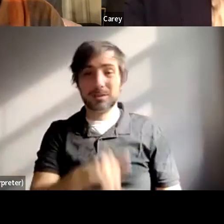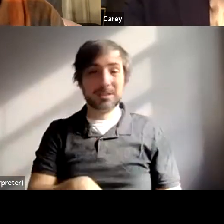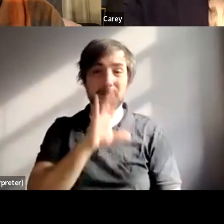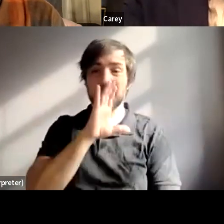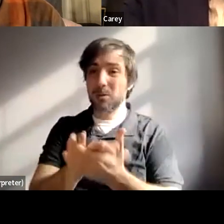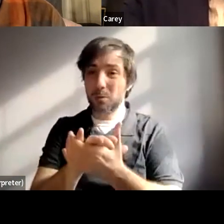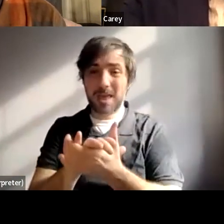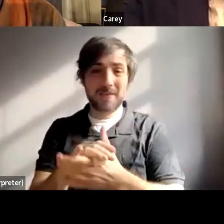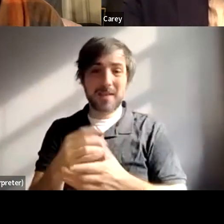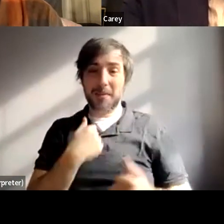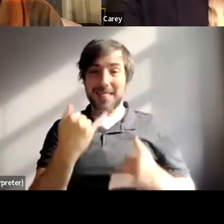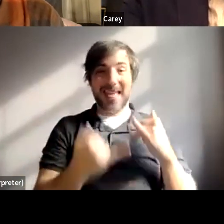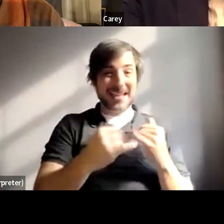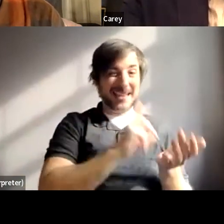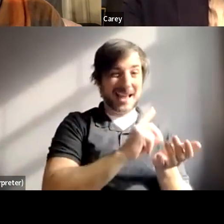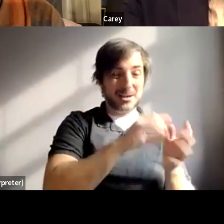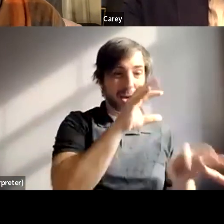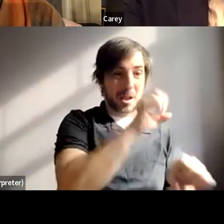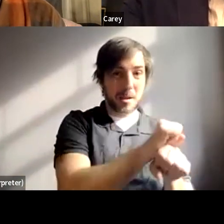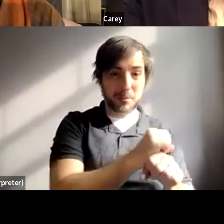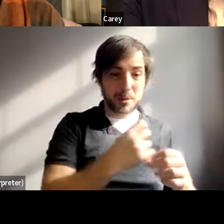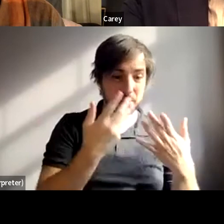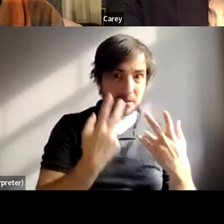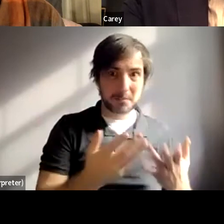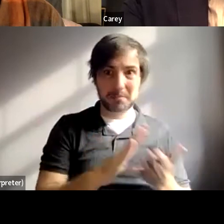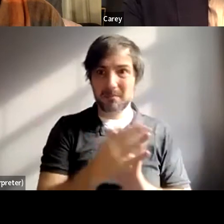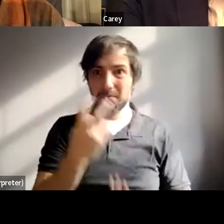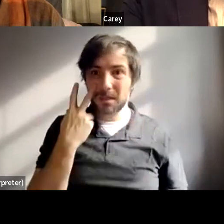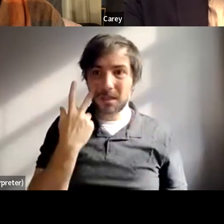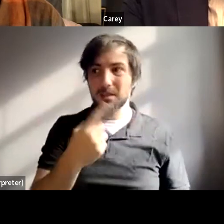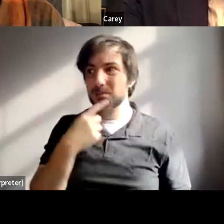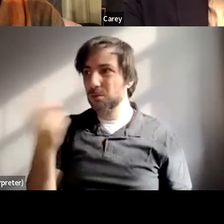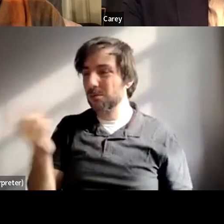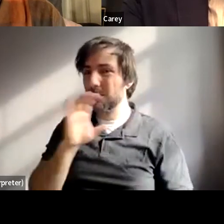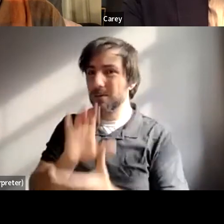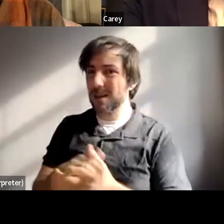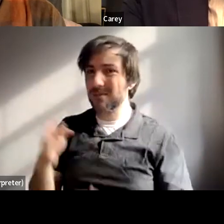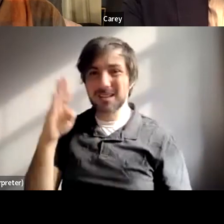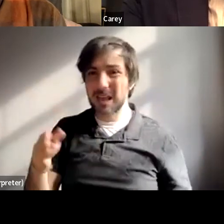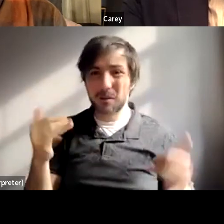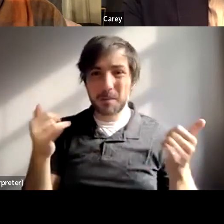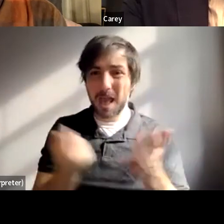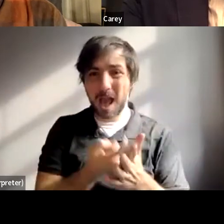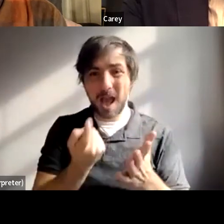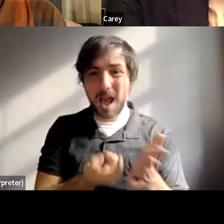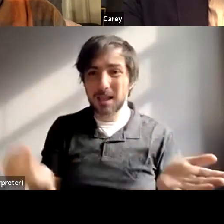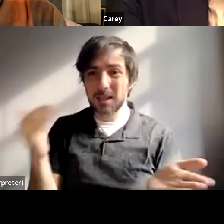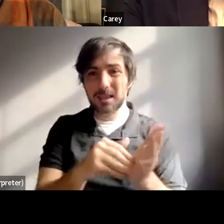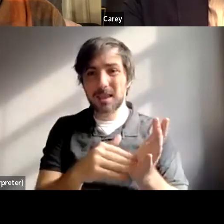the last doctor's appointment was, I'm never going to play hockey again. You adjust.